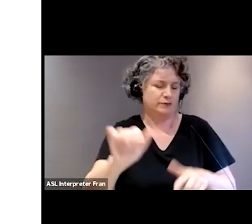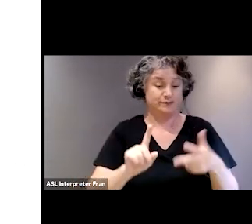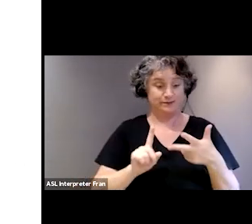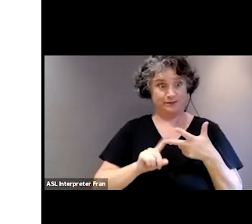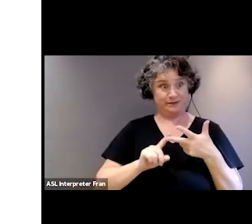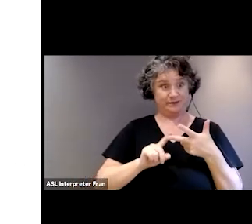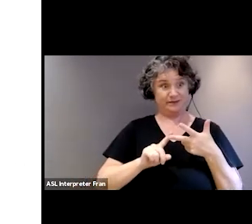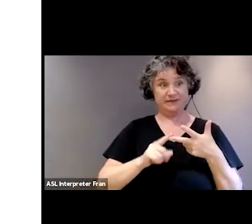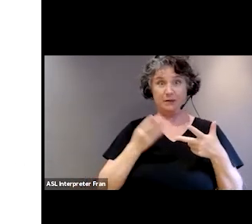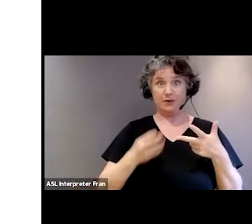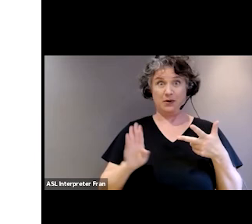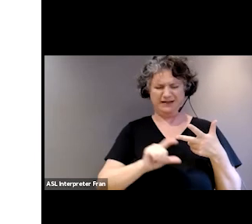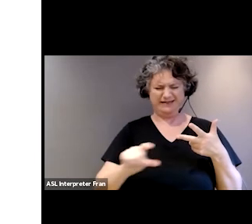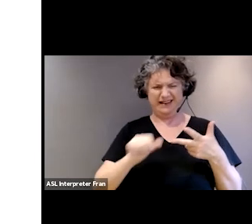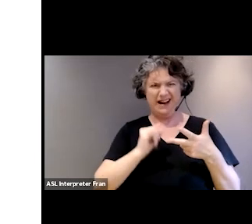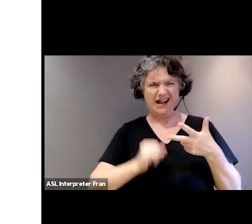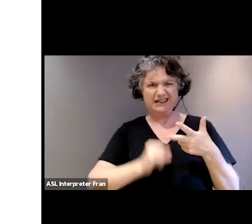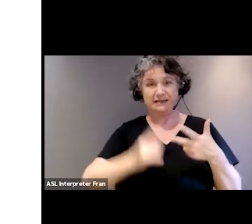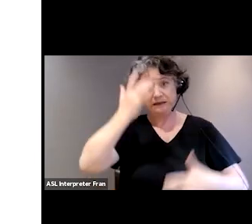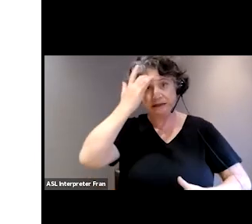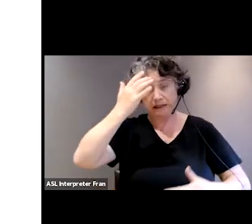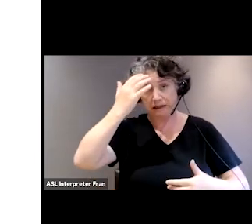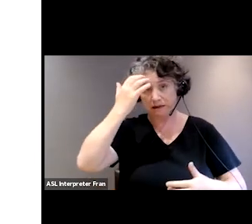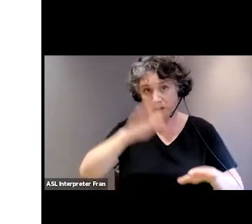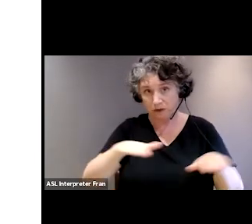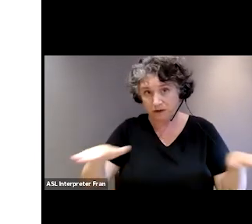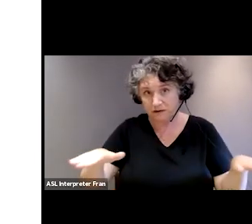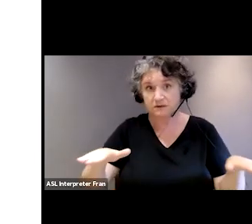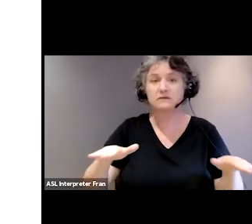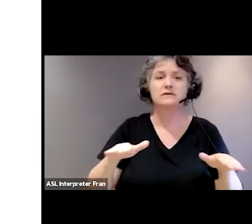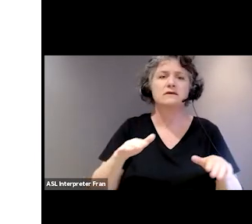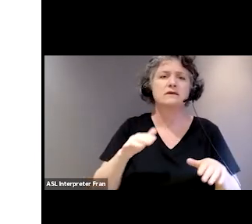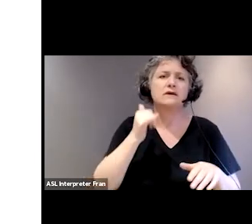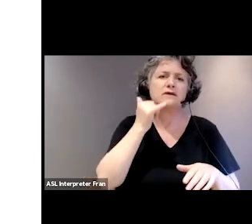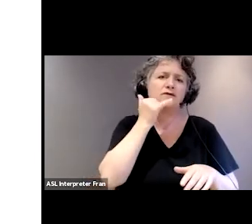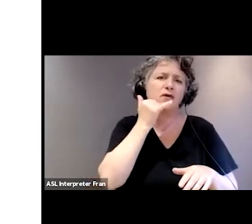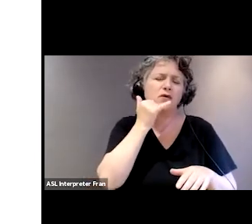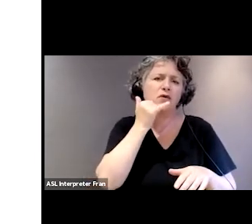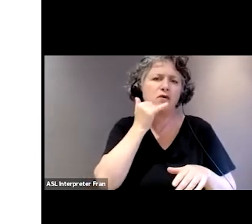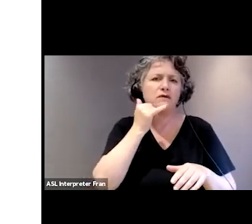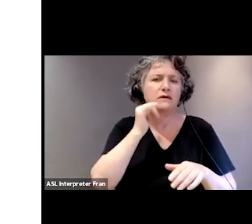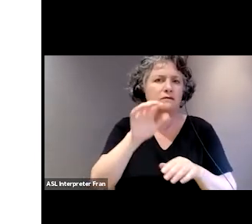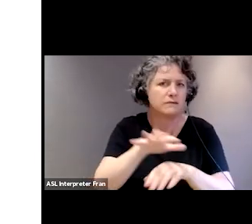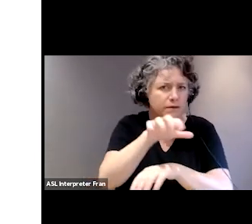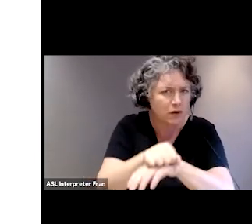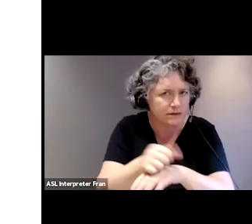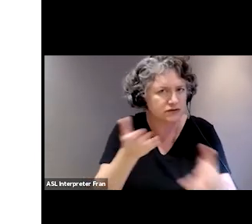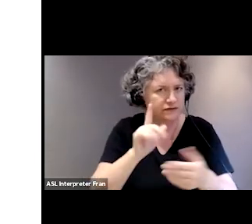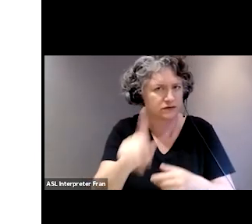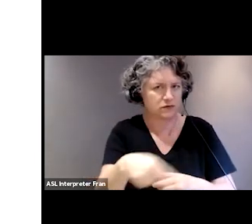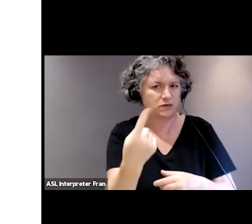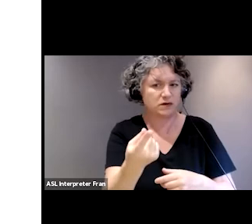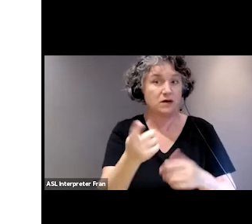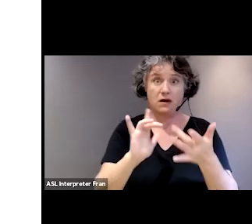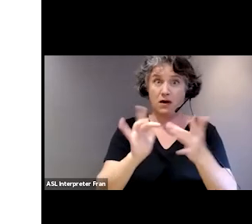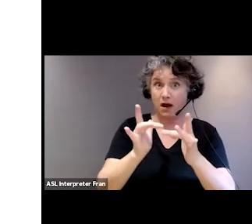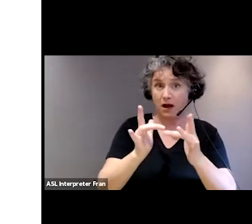a doctor, so it's really great if you have specific medical